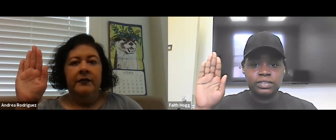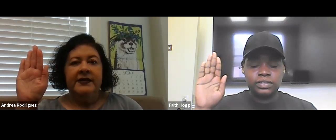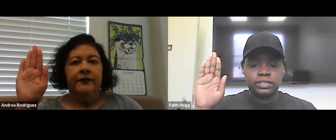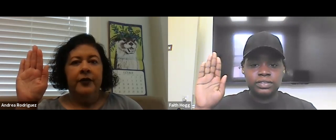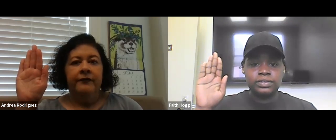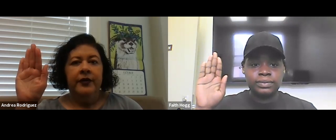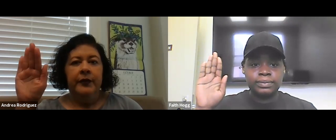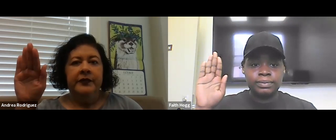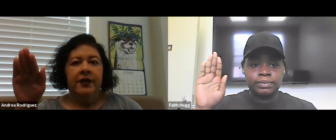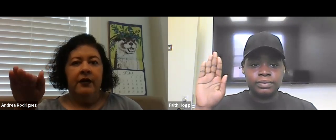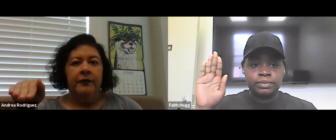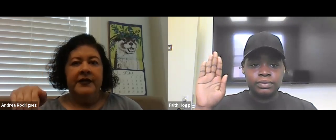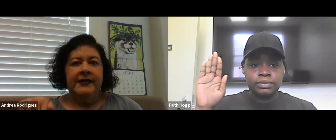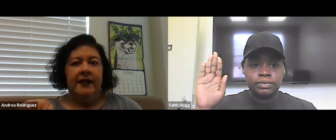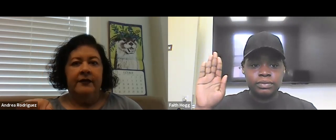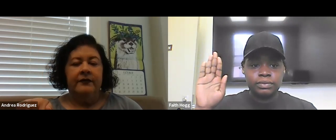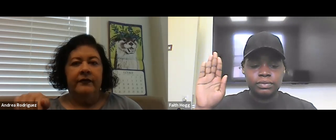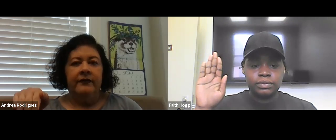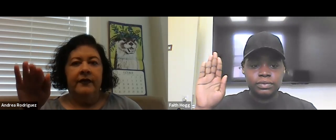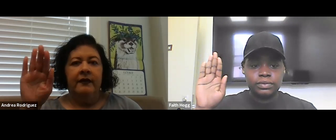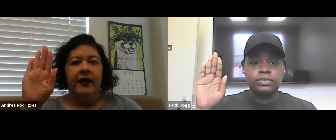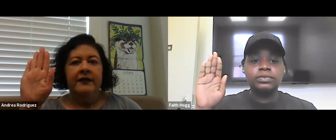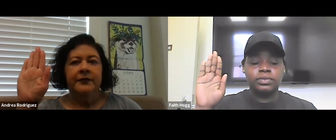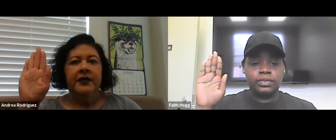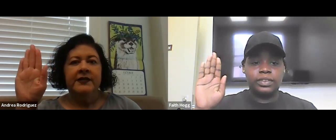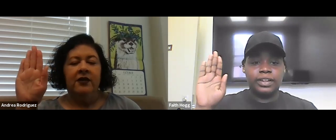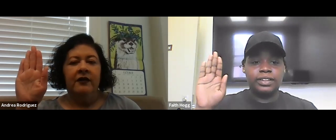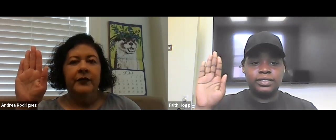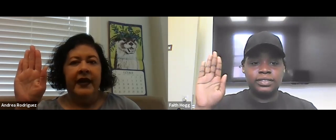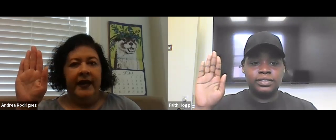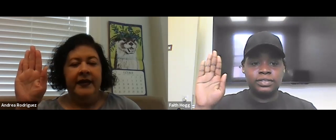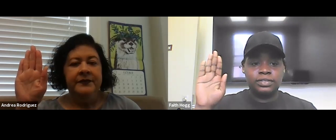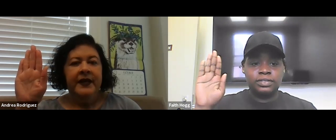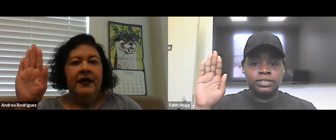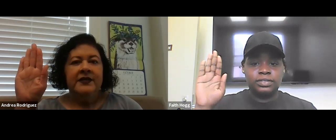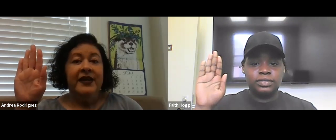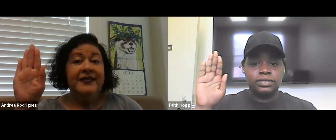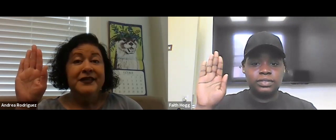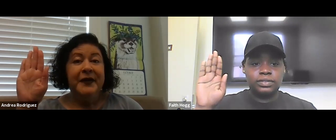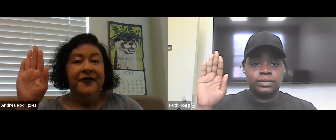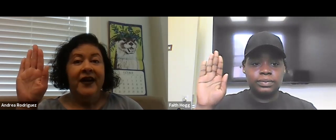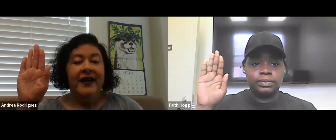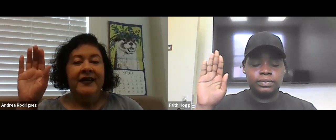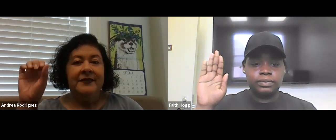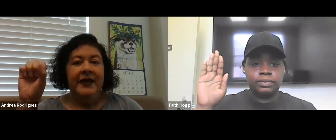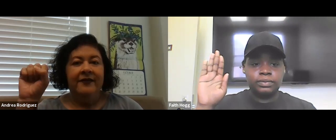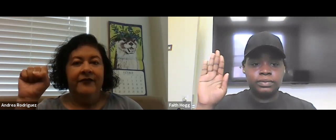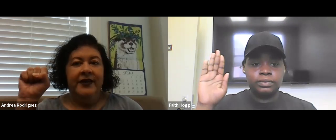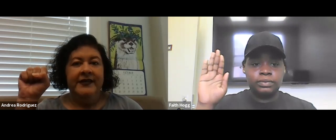except for a few when we'll turn our wrist down. Okay. So we're going to start off with A. So the easiest way for A is to make a fist.